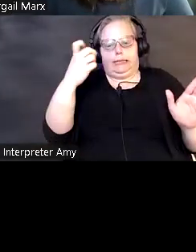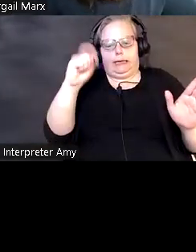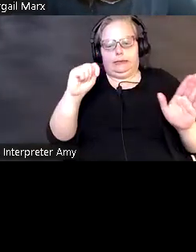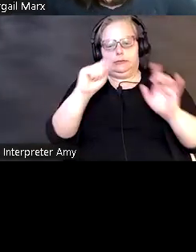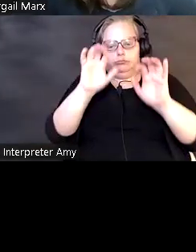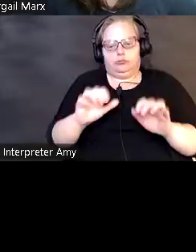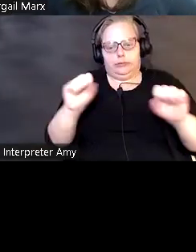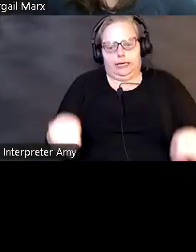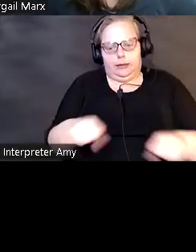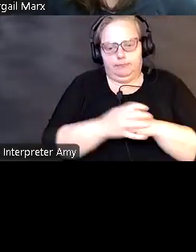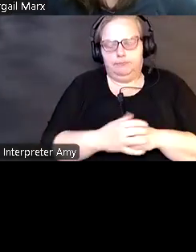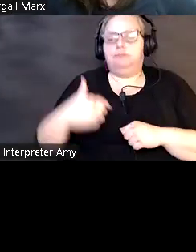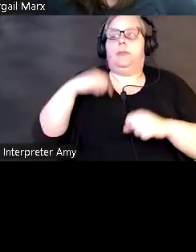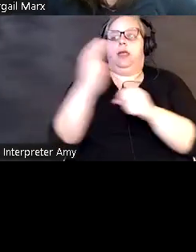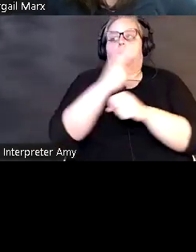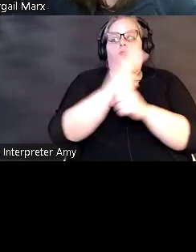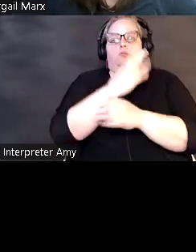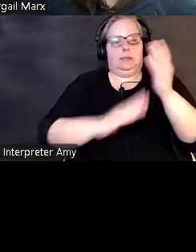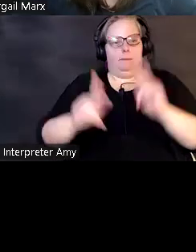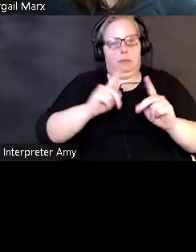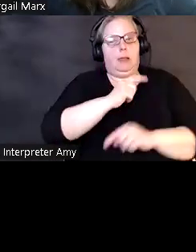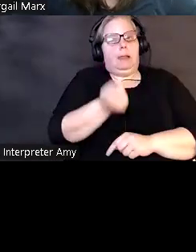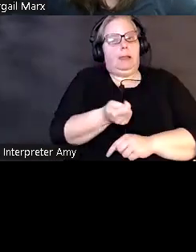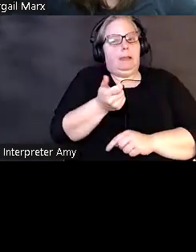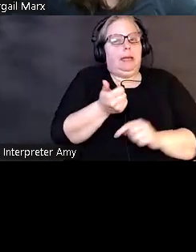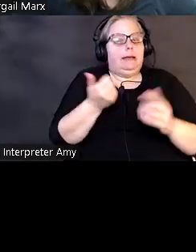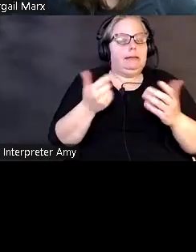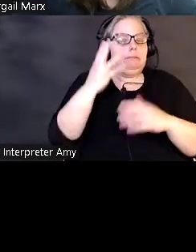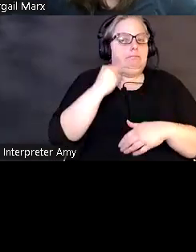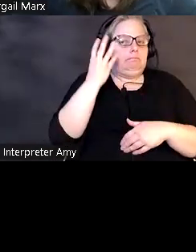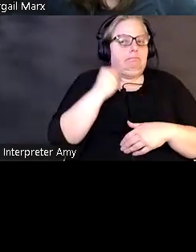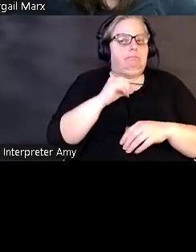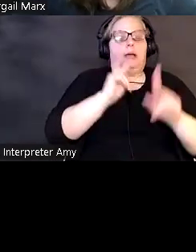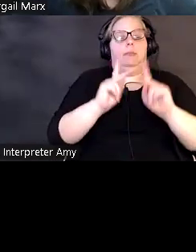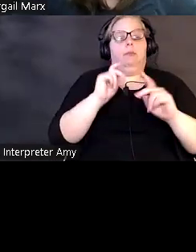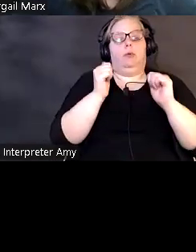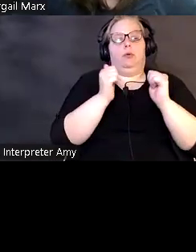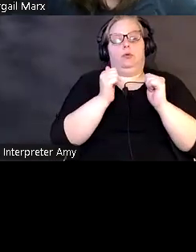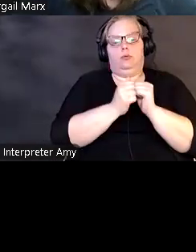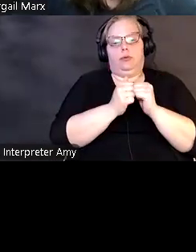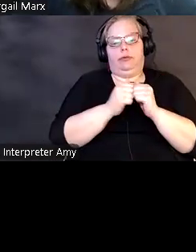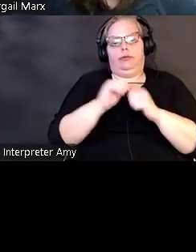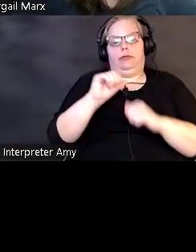I have used it with people -- a little bit with people who have ALS.